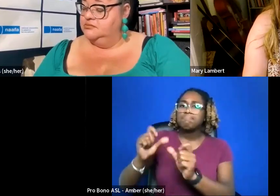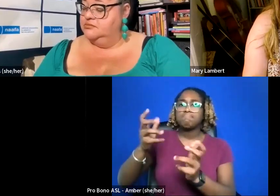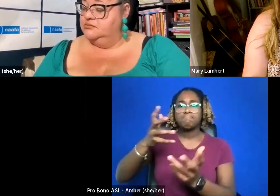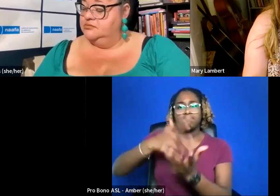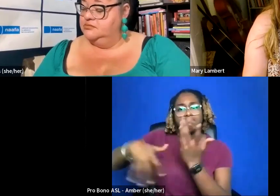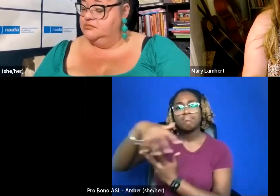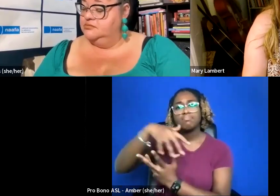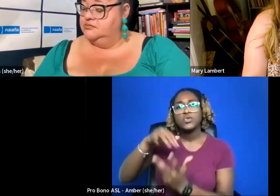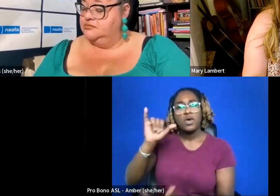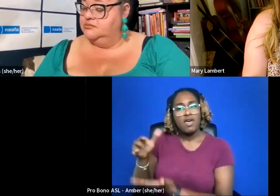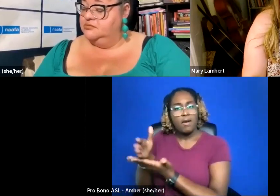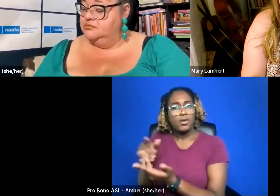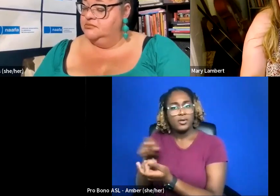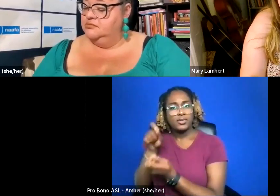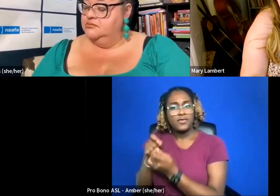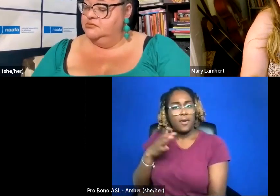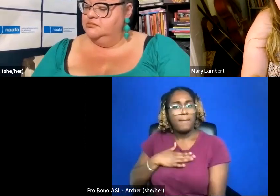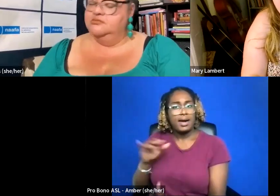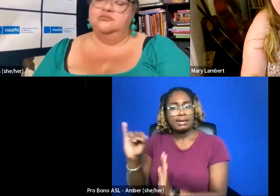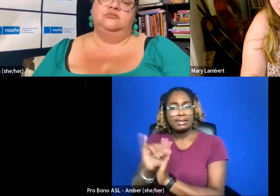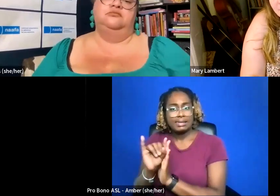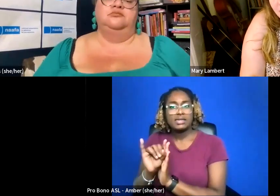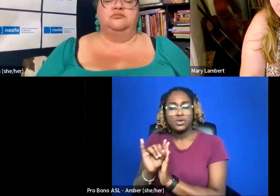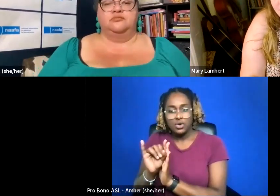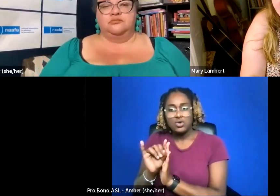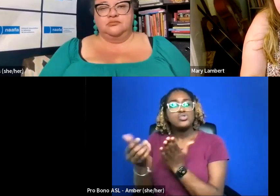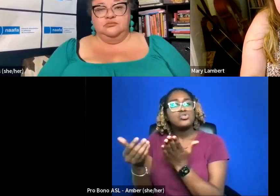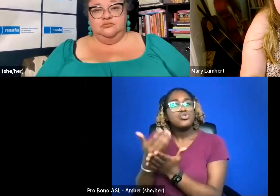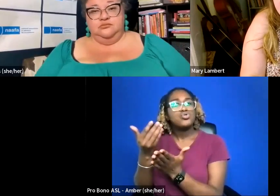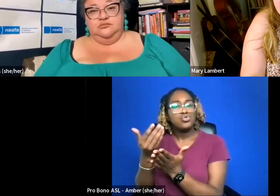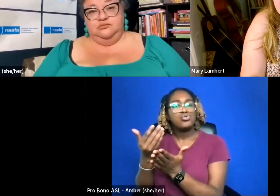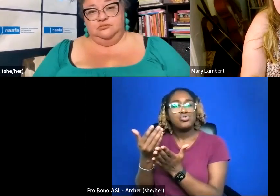I think where this new wave of anti-trans